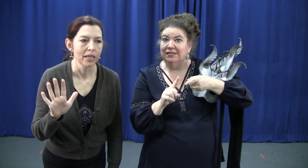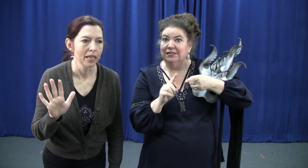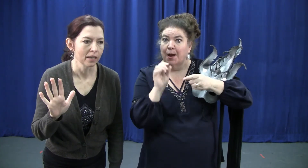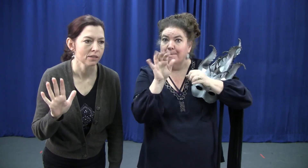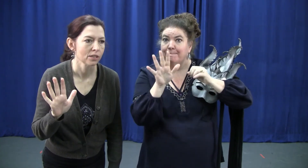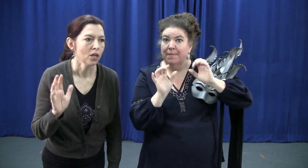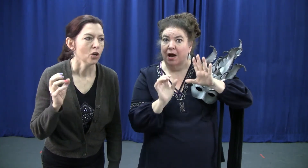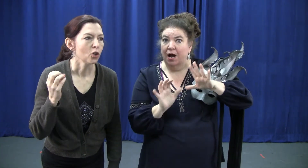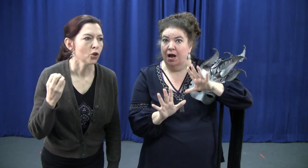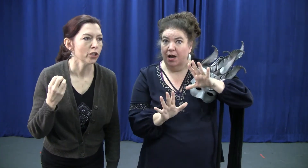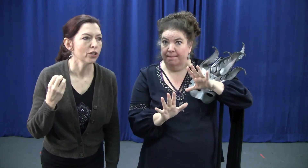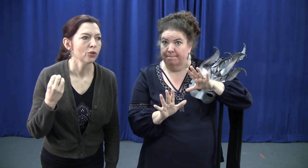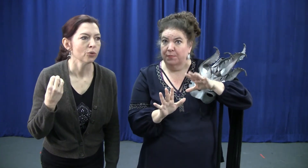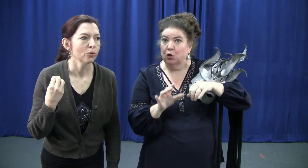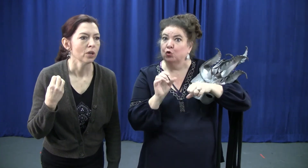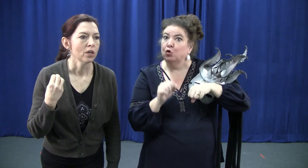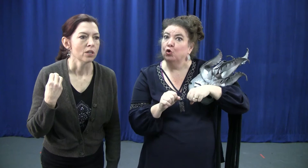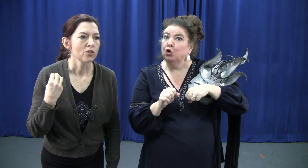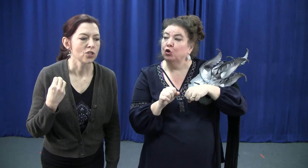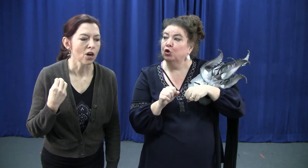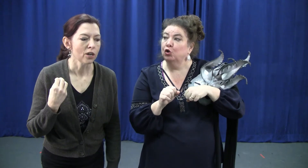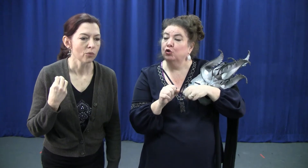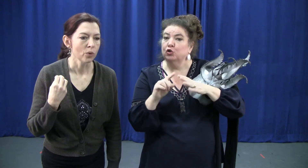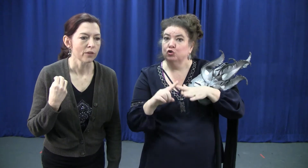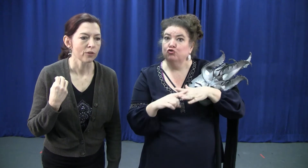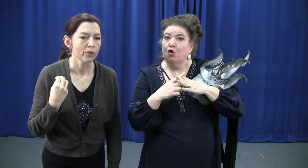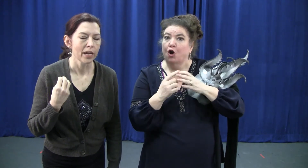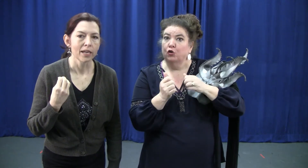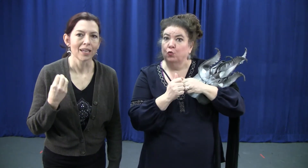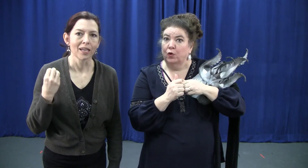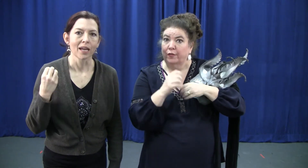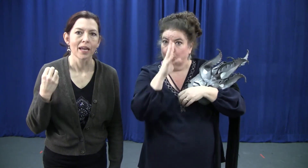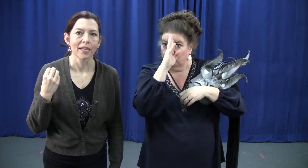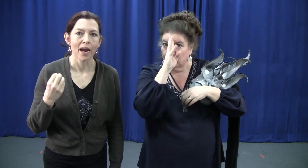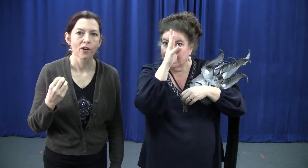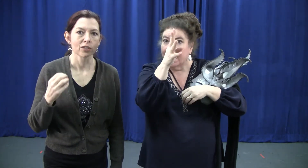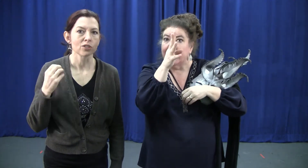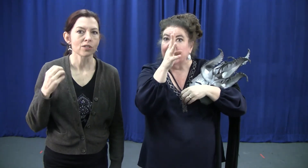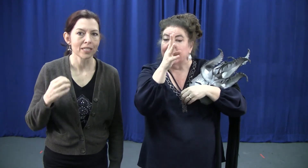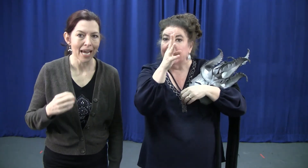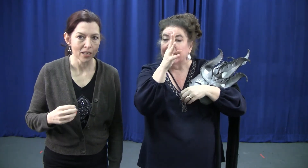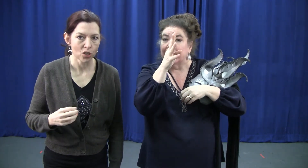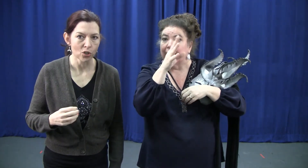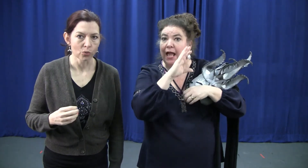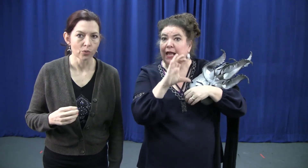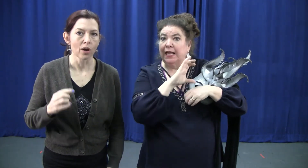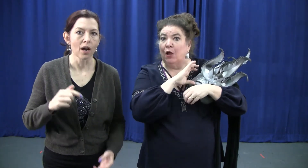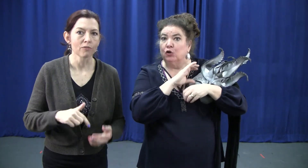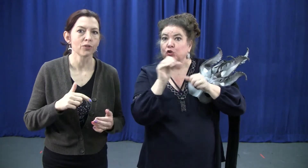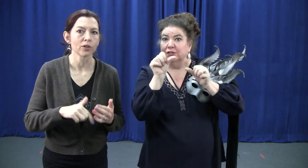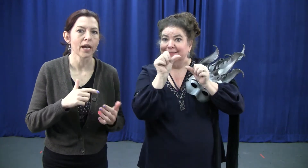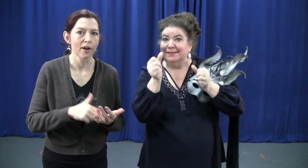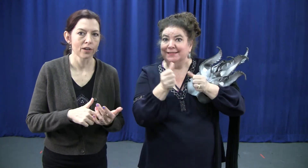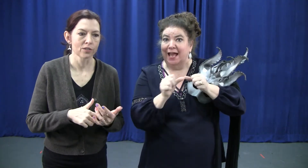in it You could start with creating a character statue of your character.